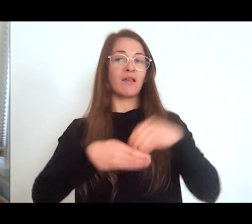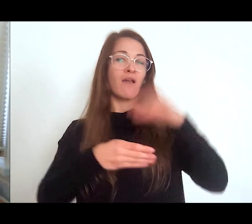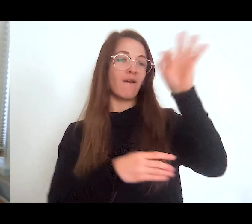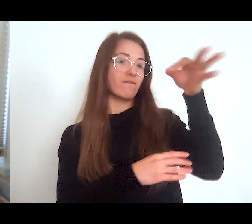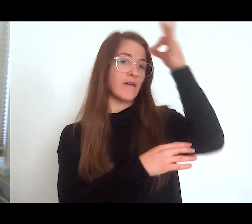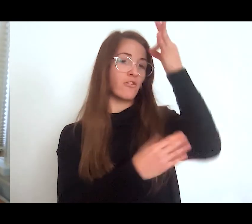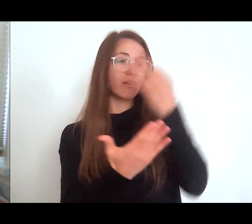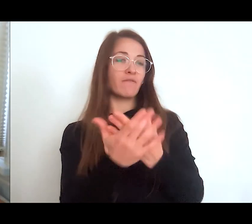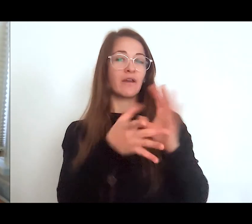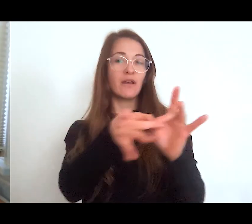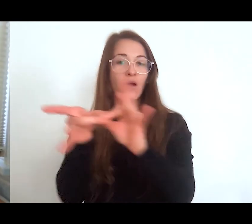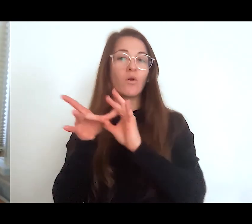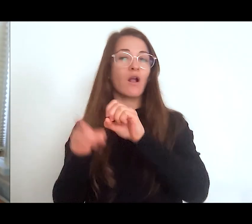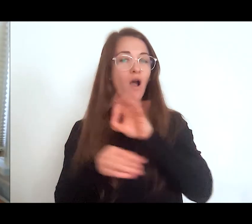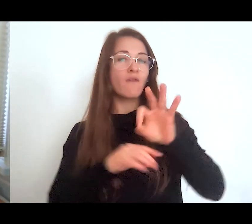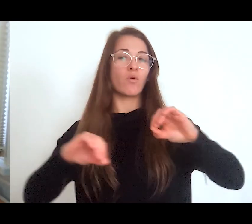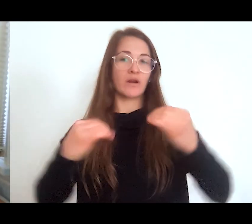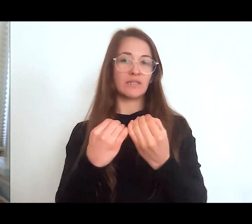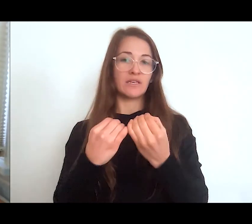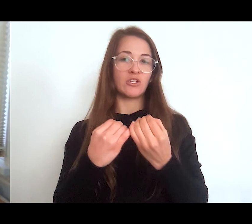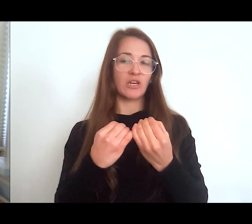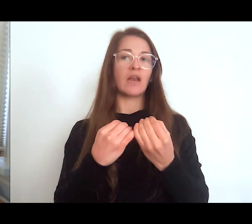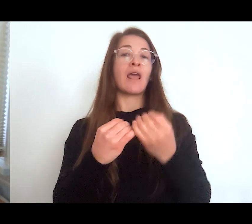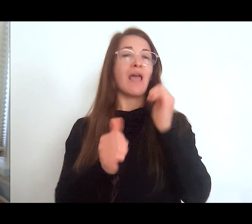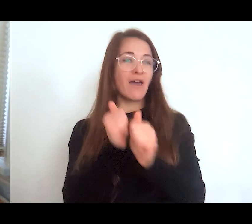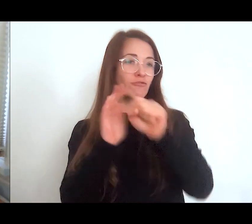CHAT, DISABILITY RIGHTS NEW YORK